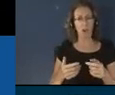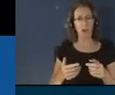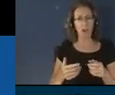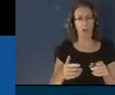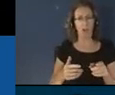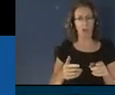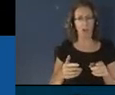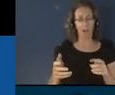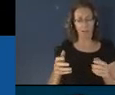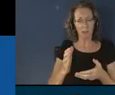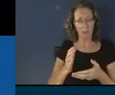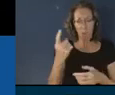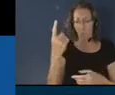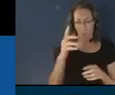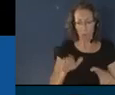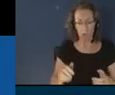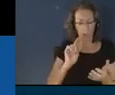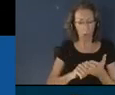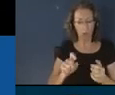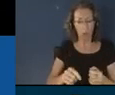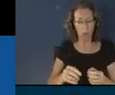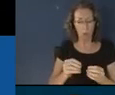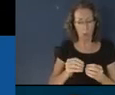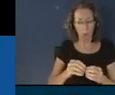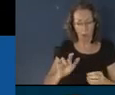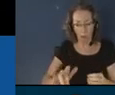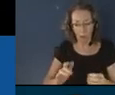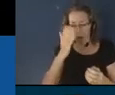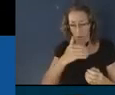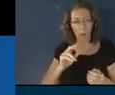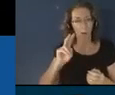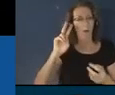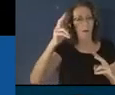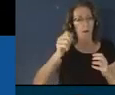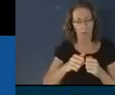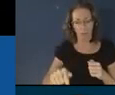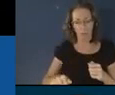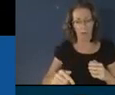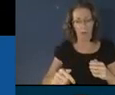more focused on giving the presentation, they didn't realize the slides weren't advancing at the